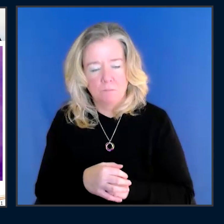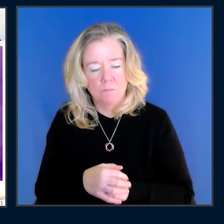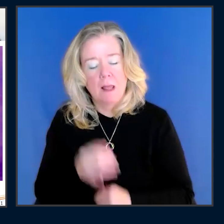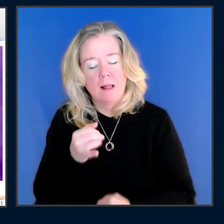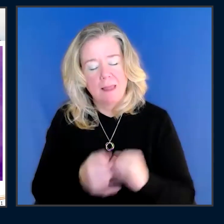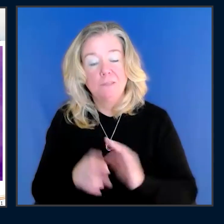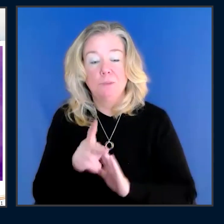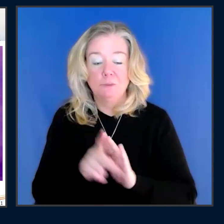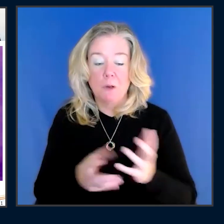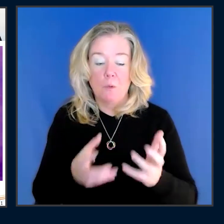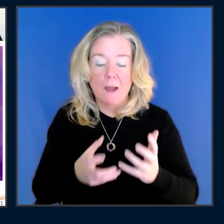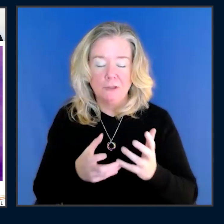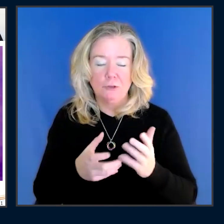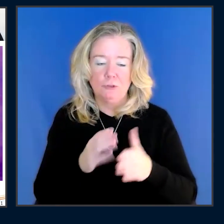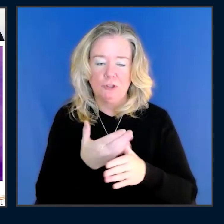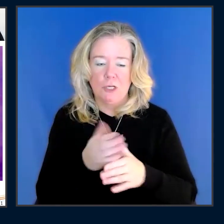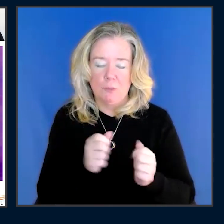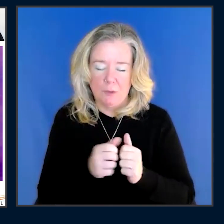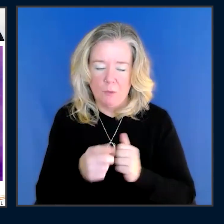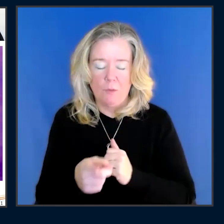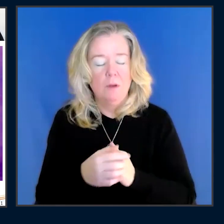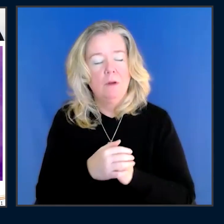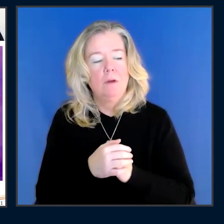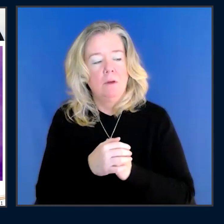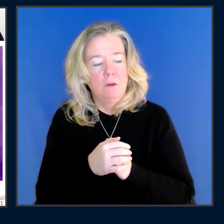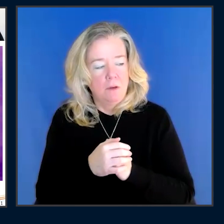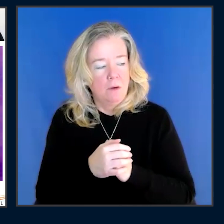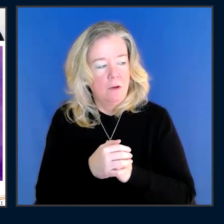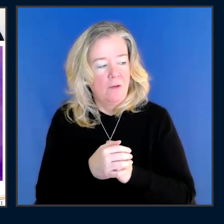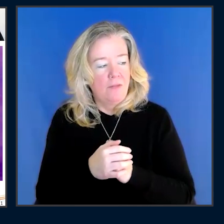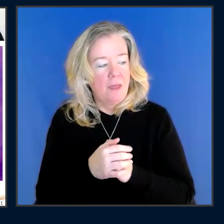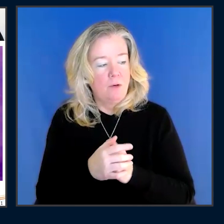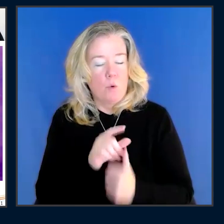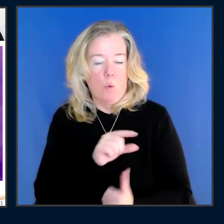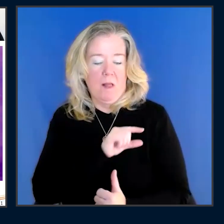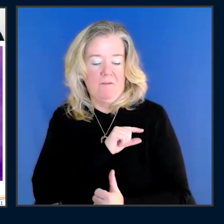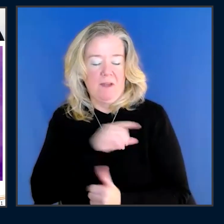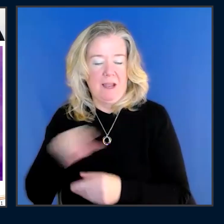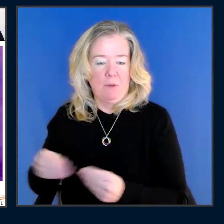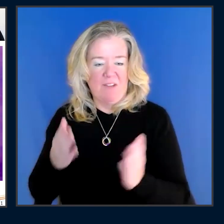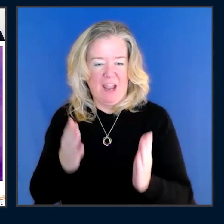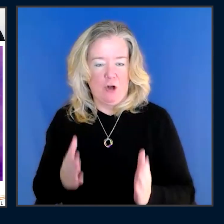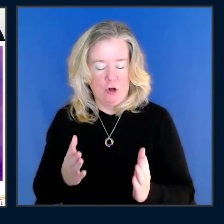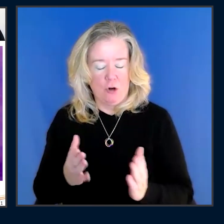And the last, principle that I want to just draw your attention to from this is that qualified providers are